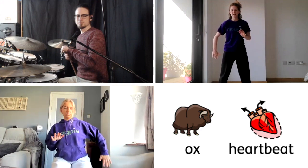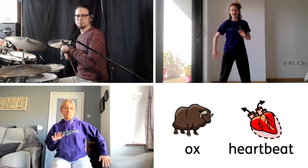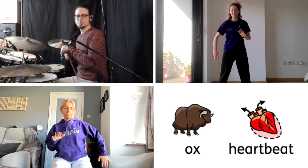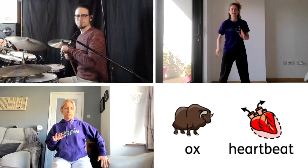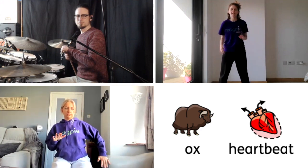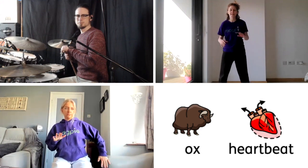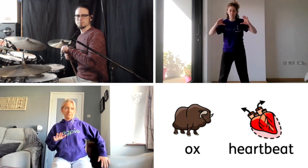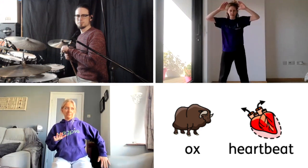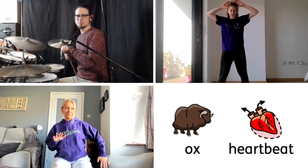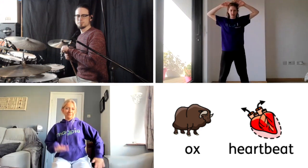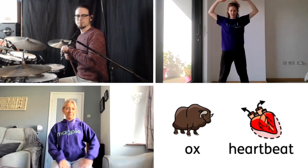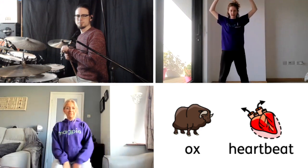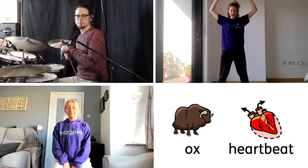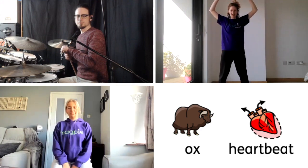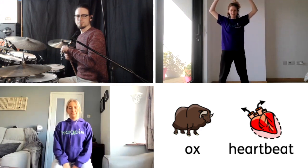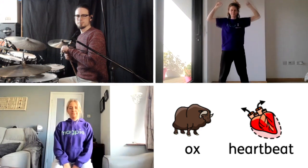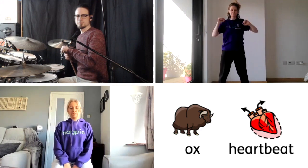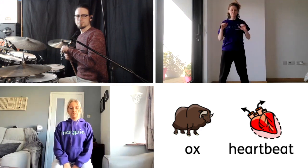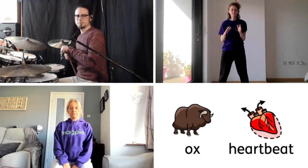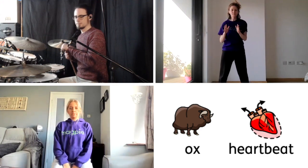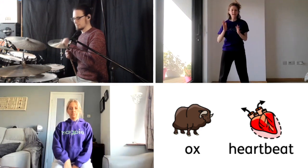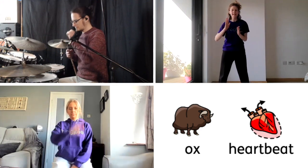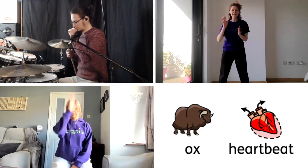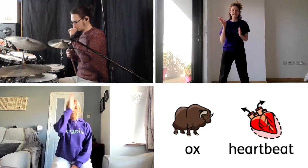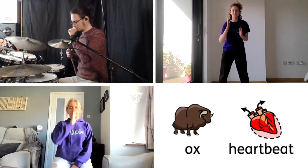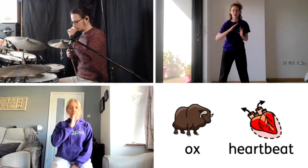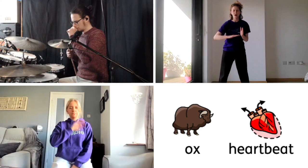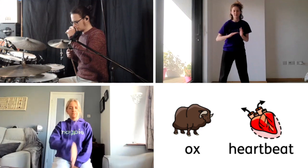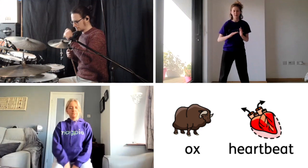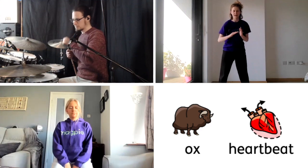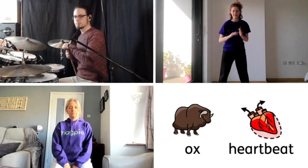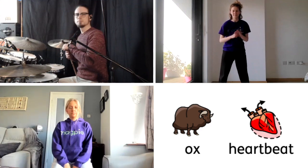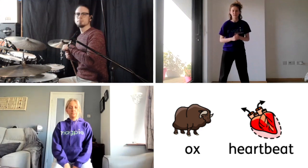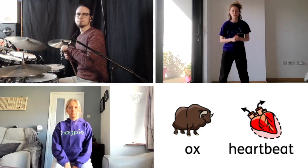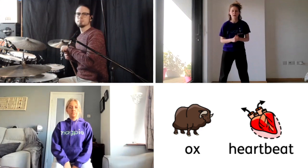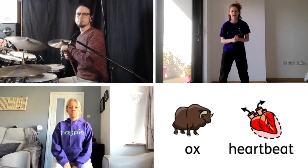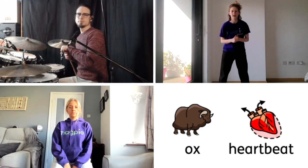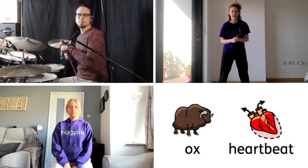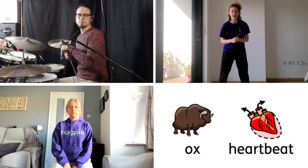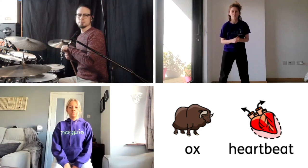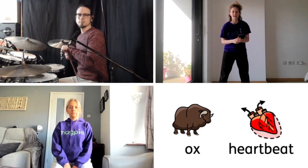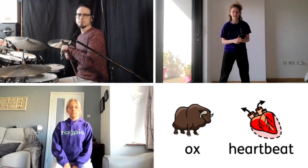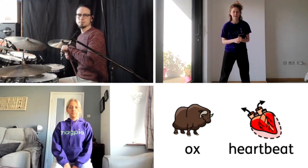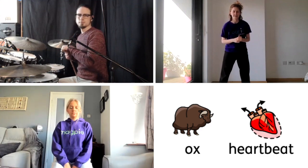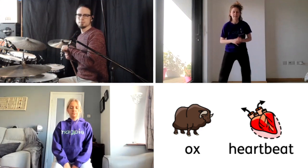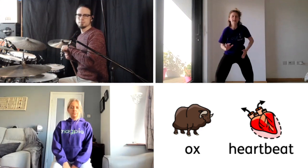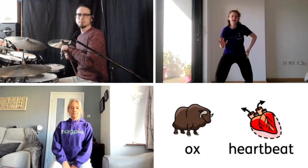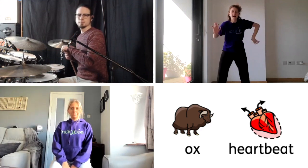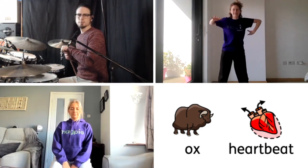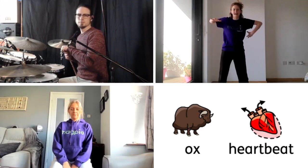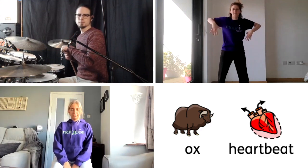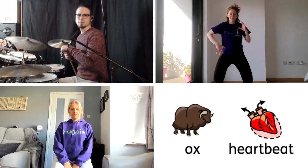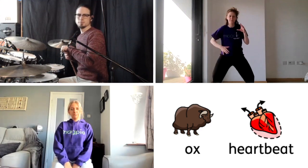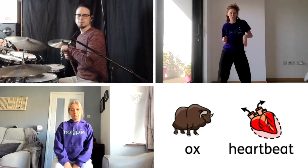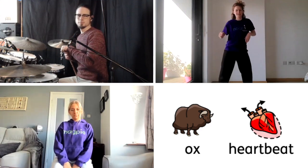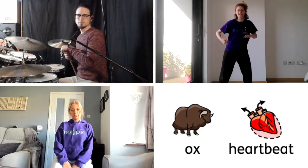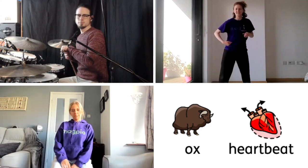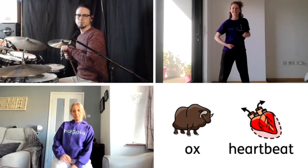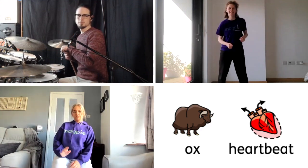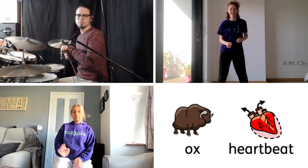and that is when our cow is in the part of the plane where our cow is dead and then we will dance